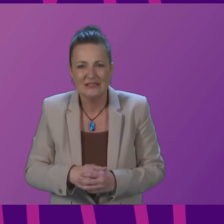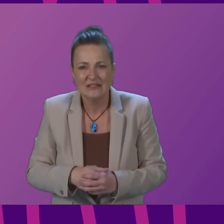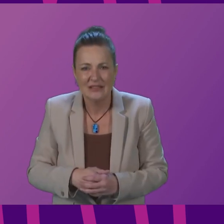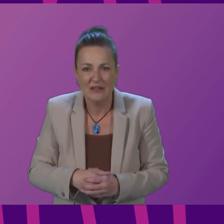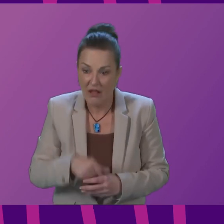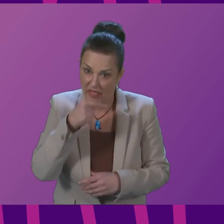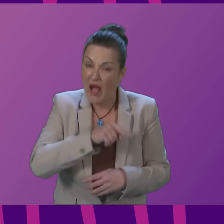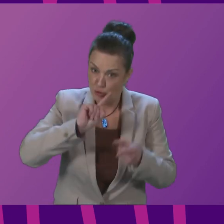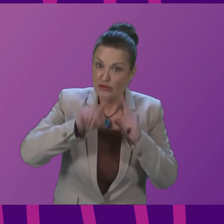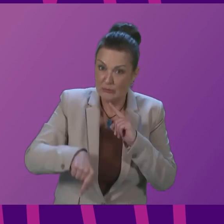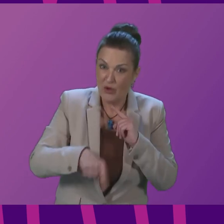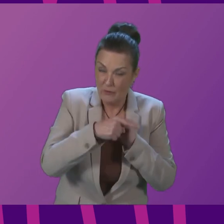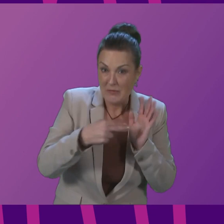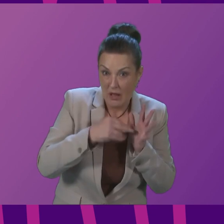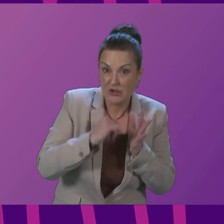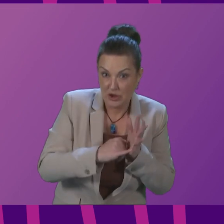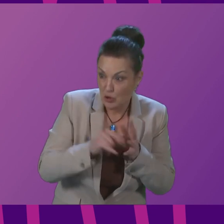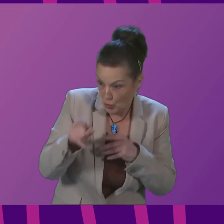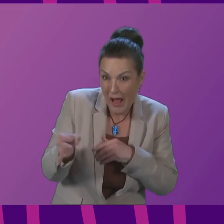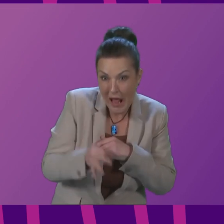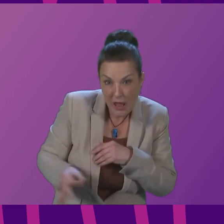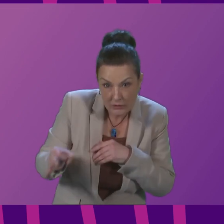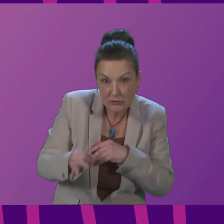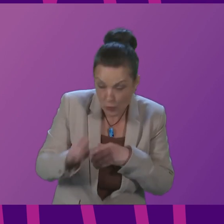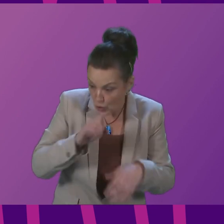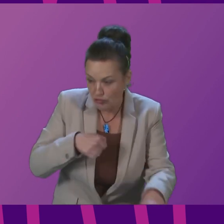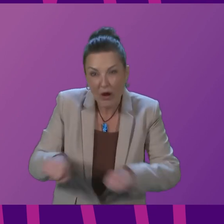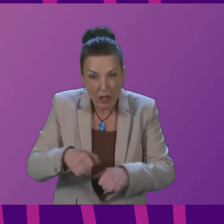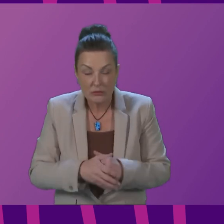That was the response from Nicola Sturgeon to islanders who are struggling right now.